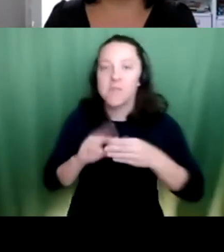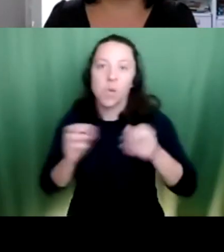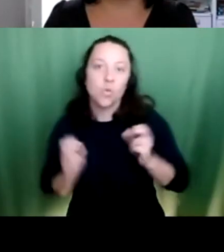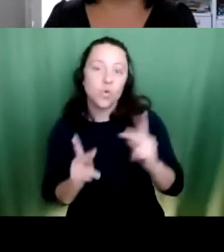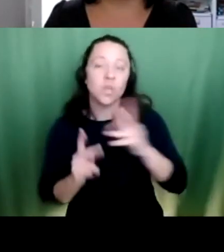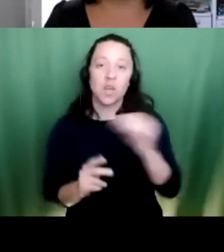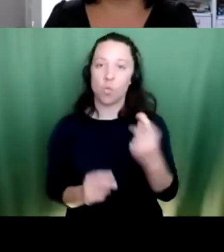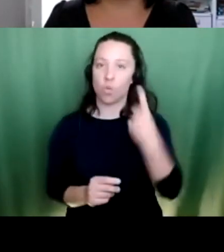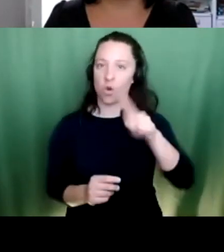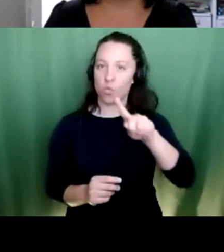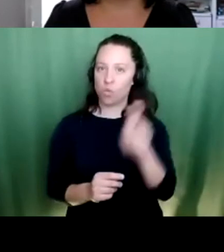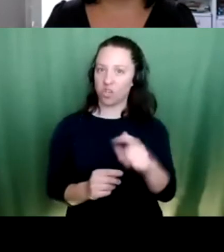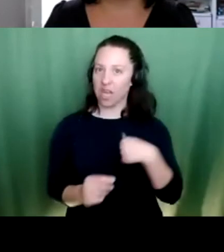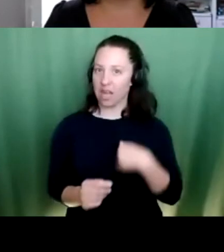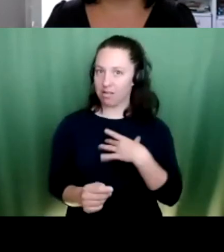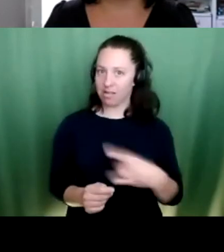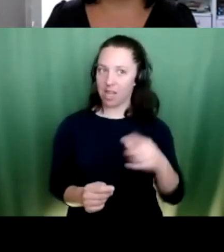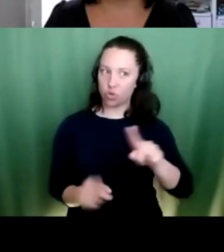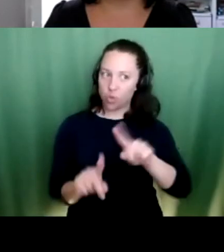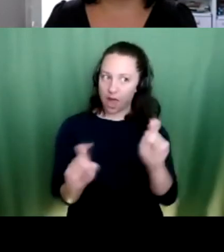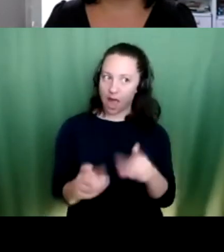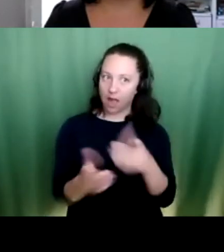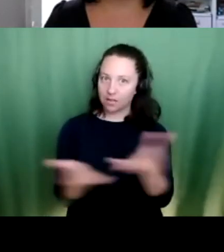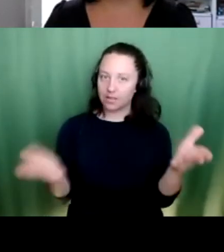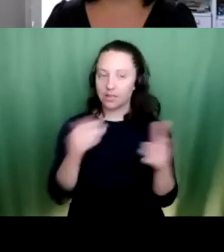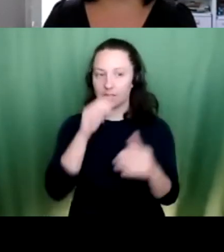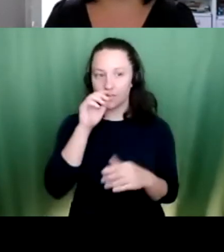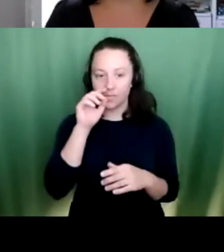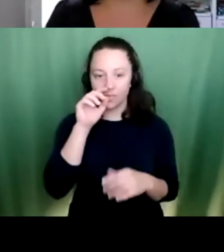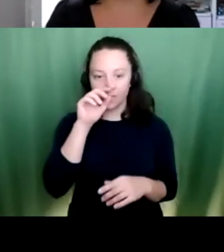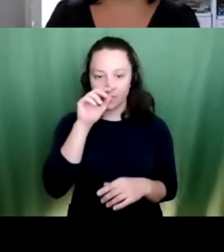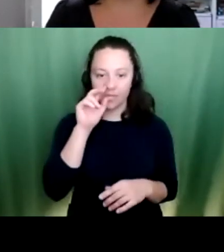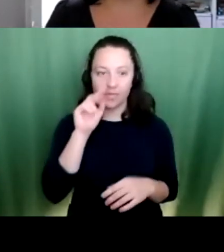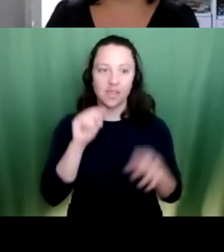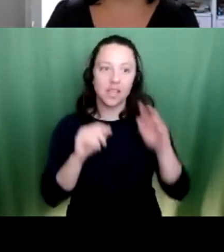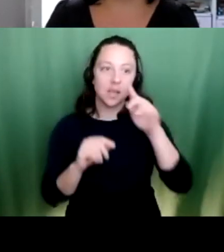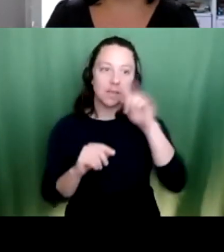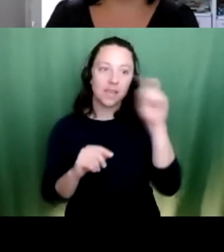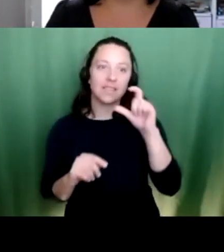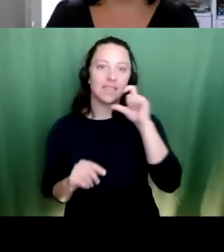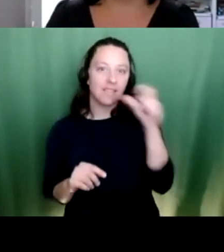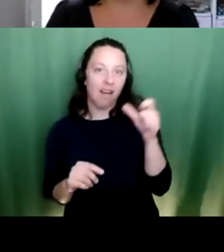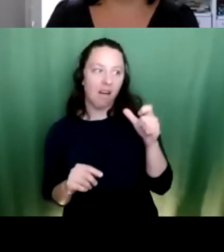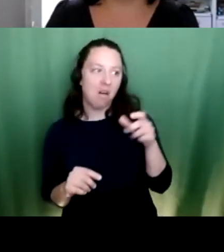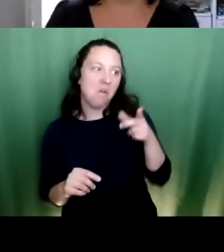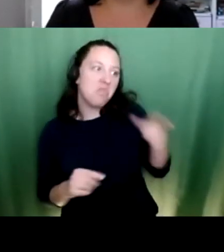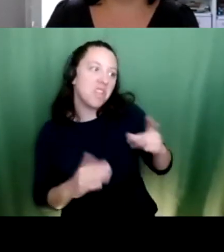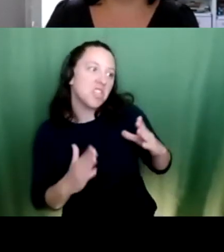all participants, It's not about this community versus that communities. It's really like